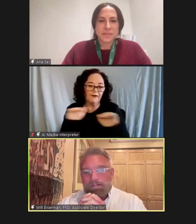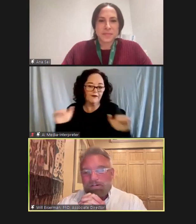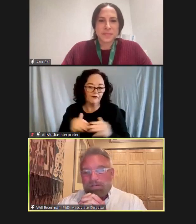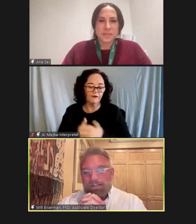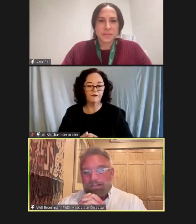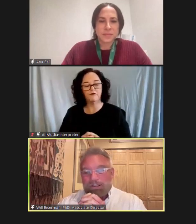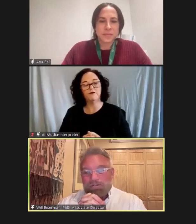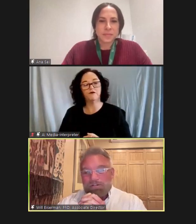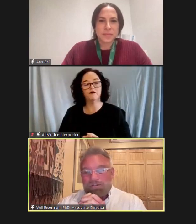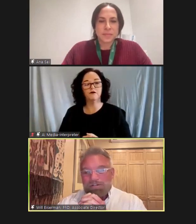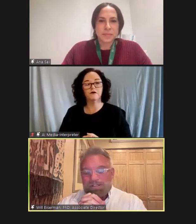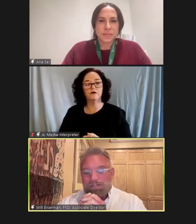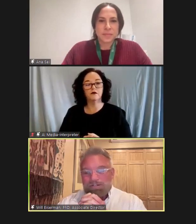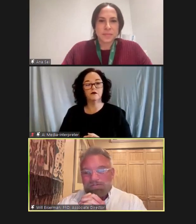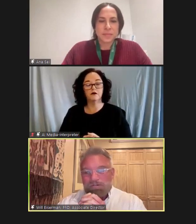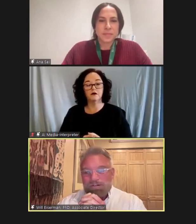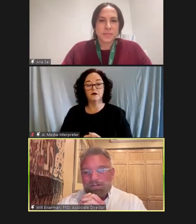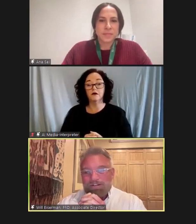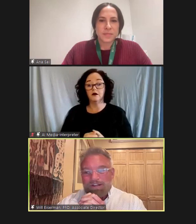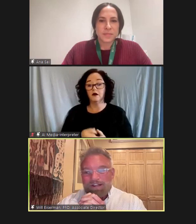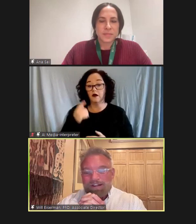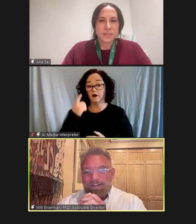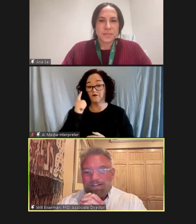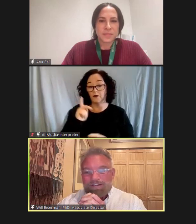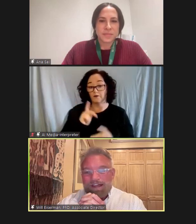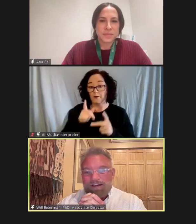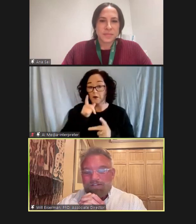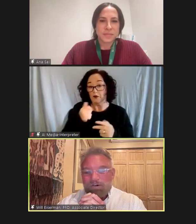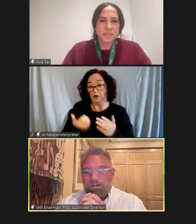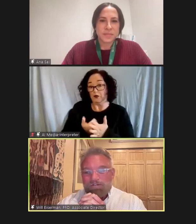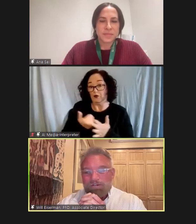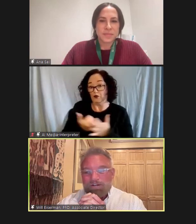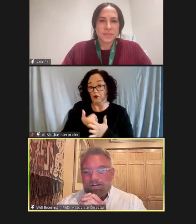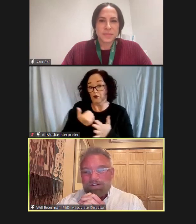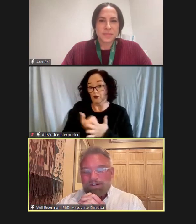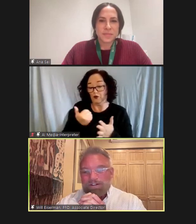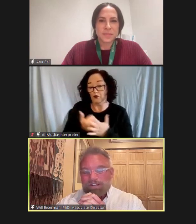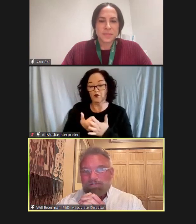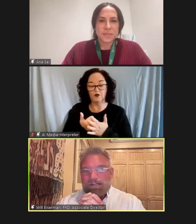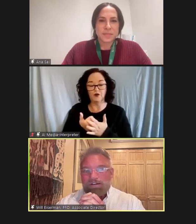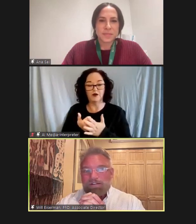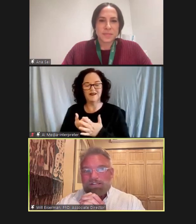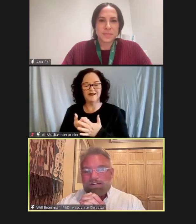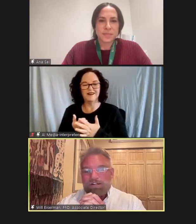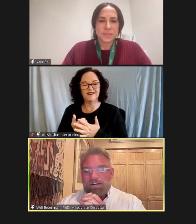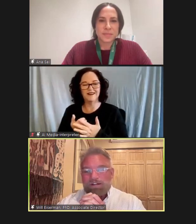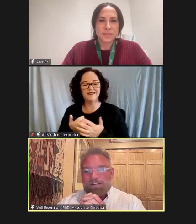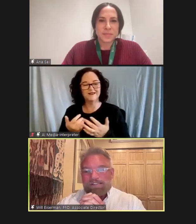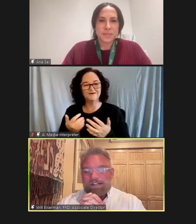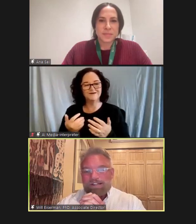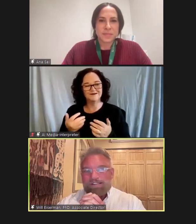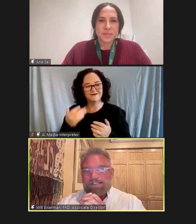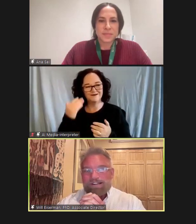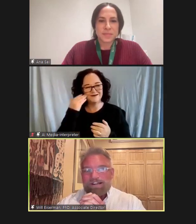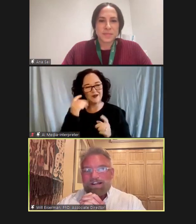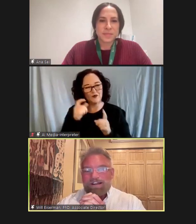really new to this world that word the